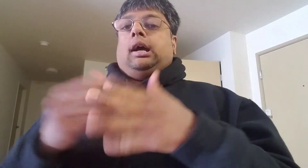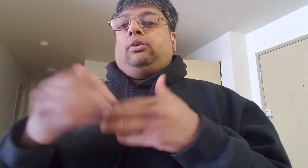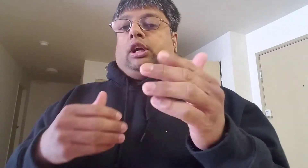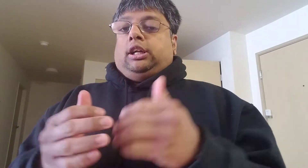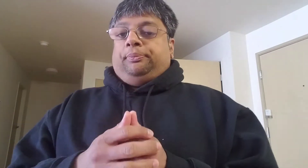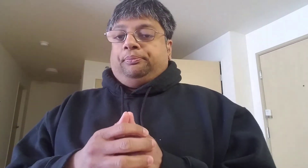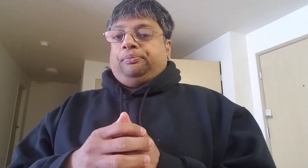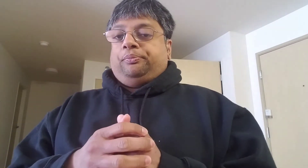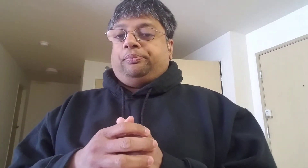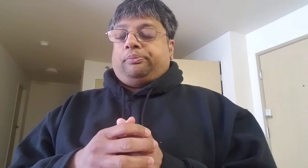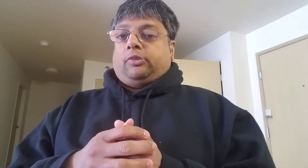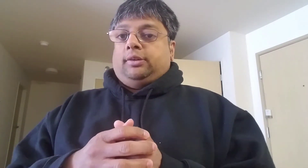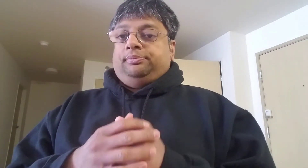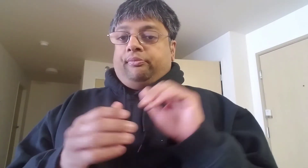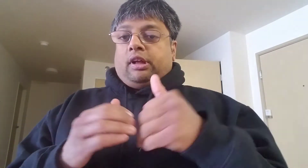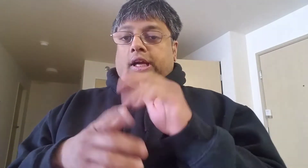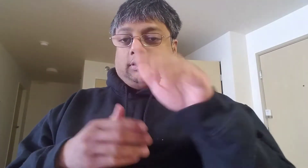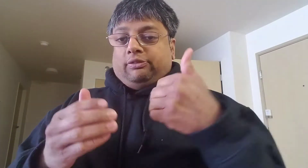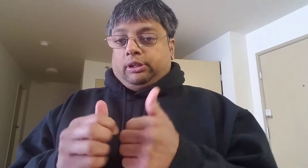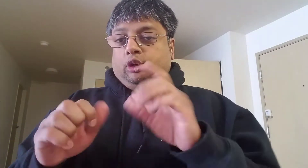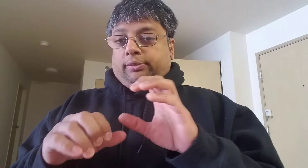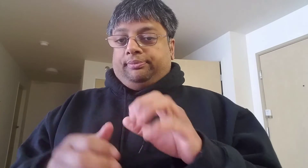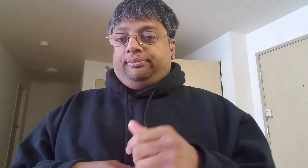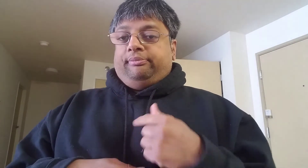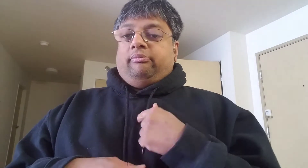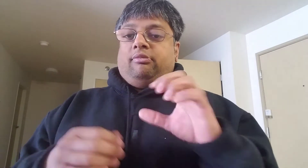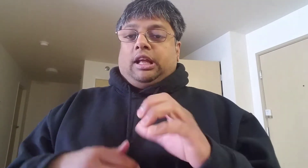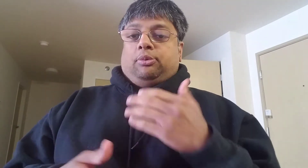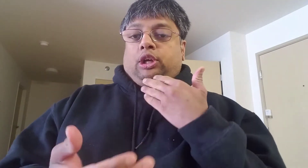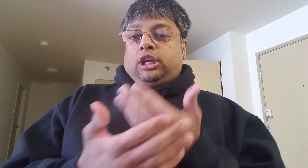Anyway, how's everyone doing? I'm doing good.